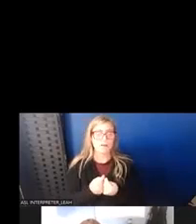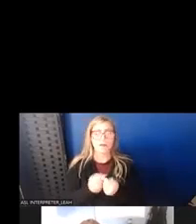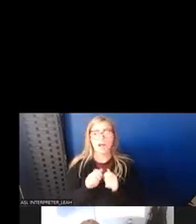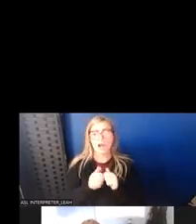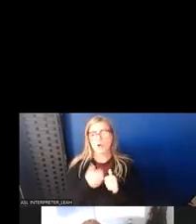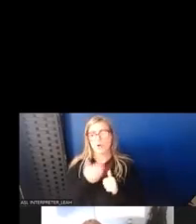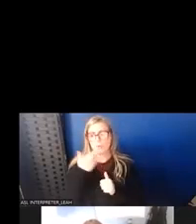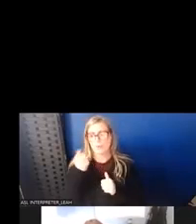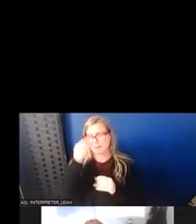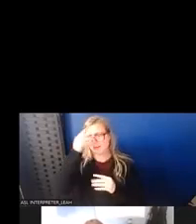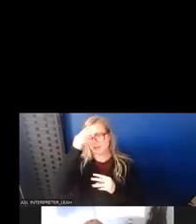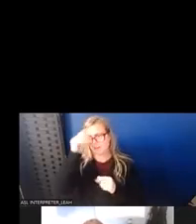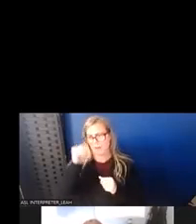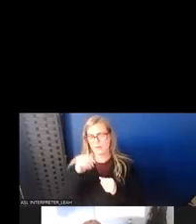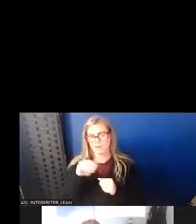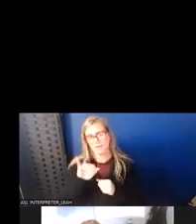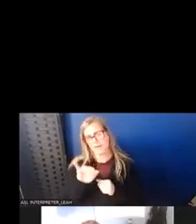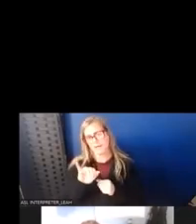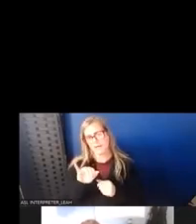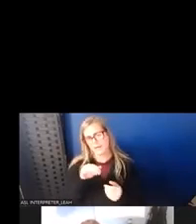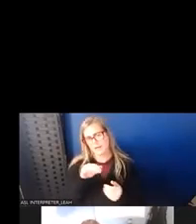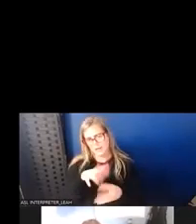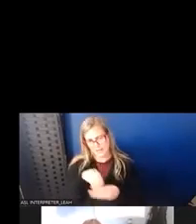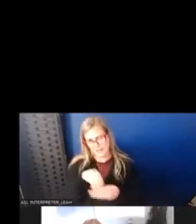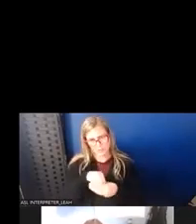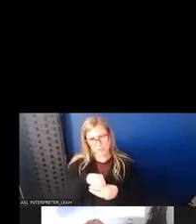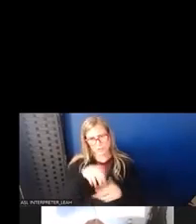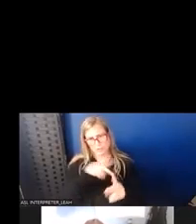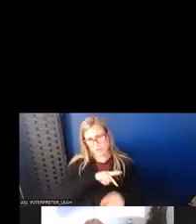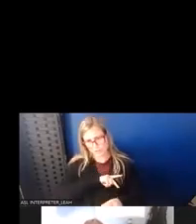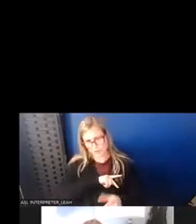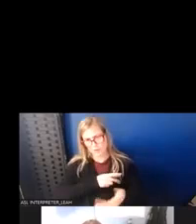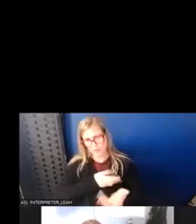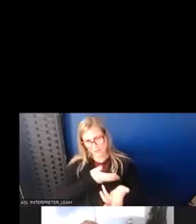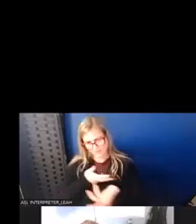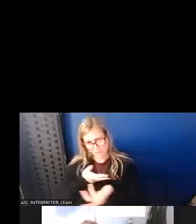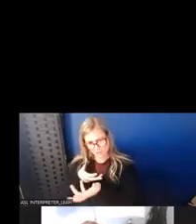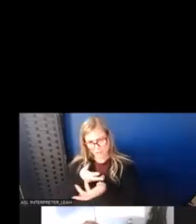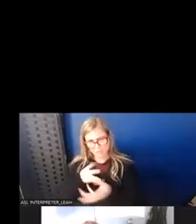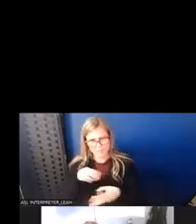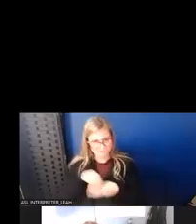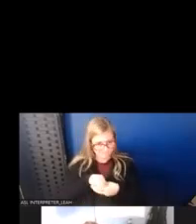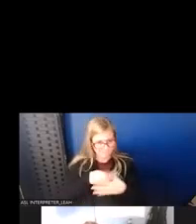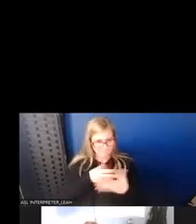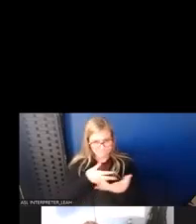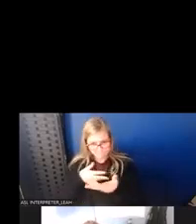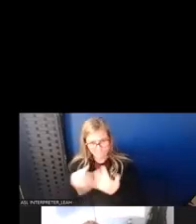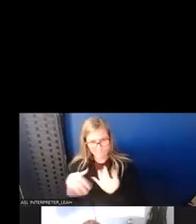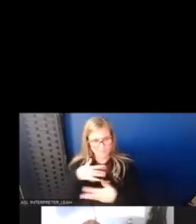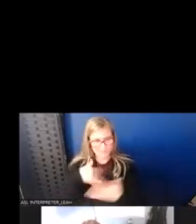interpersonal relations is that on each of these aspects we really see a significant improvement